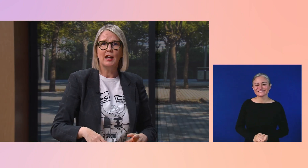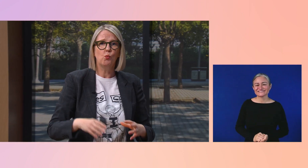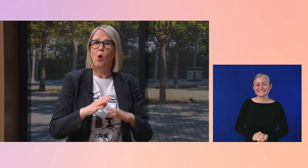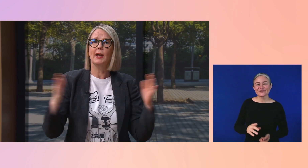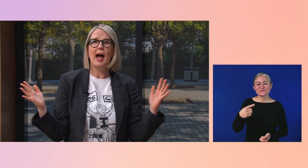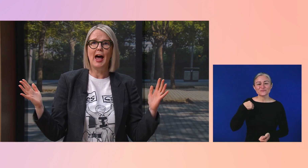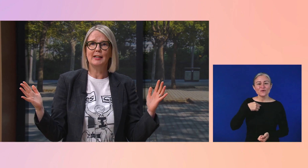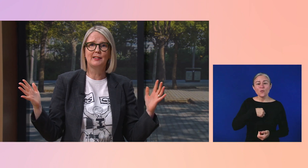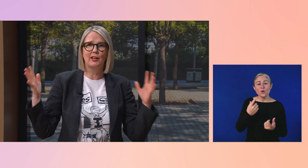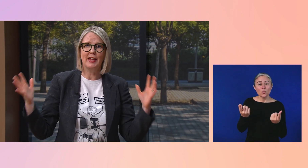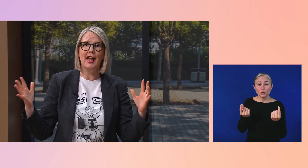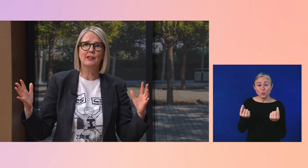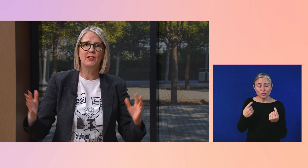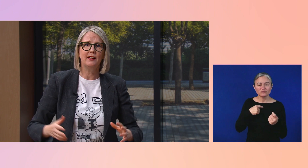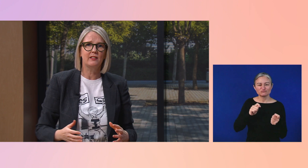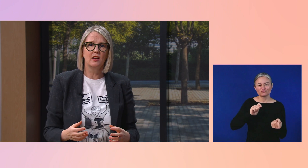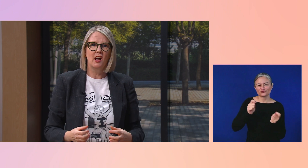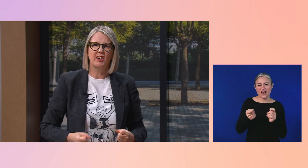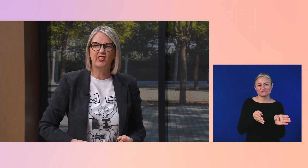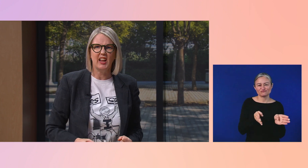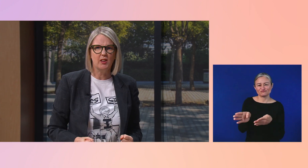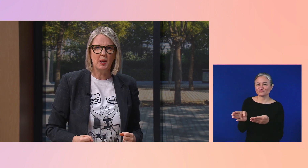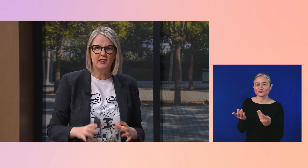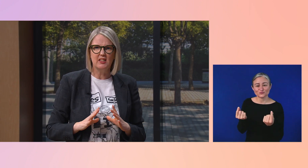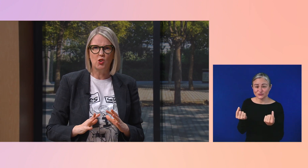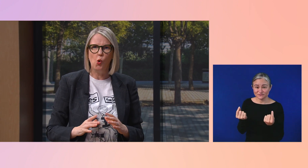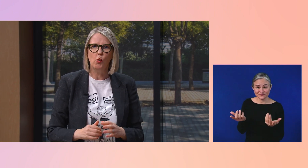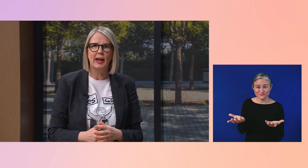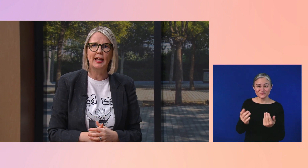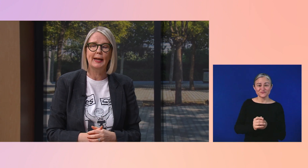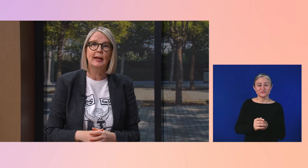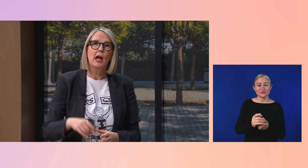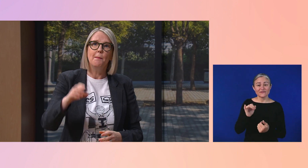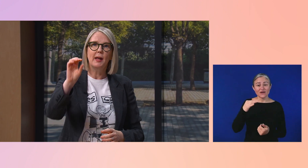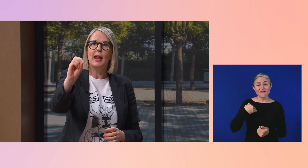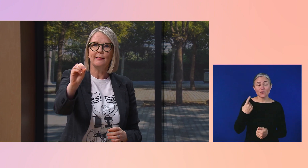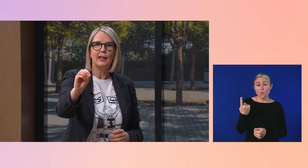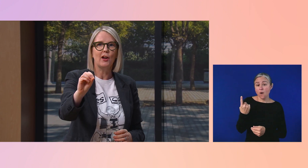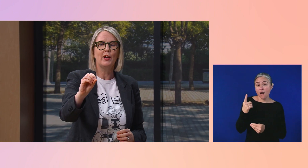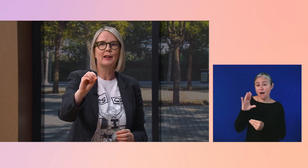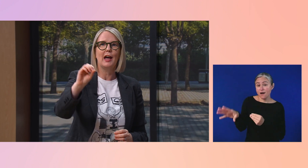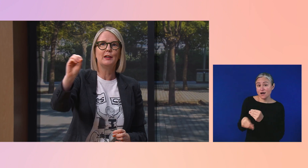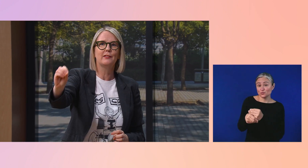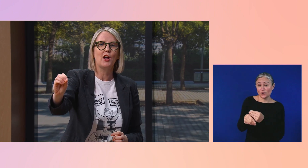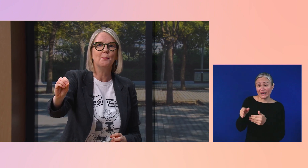add one add to the end of this, accessibility's core getting it. But let's get going and start